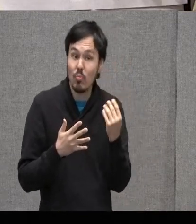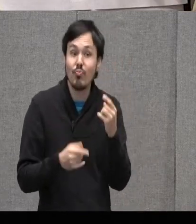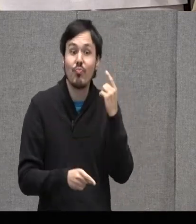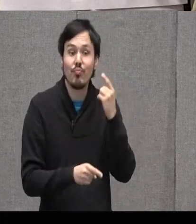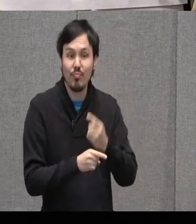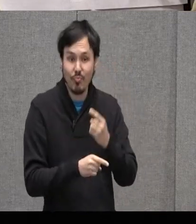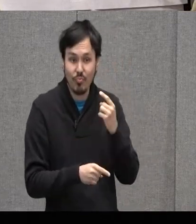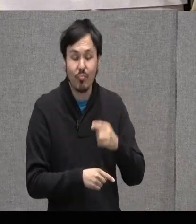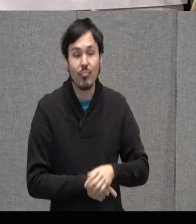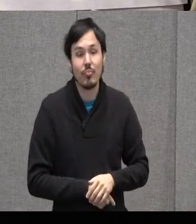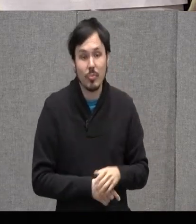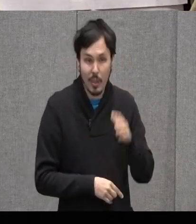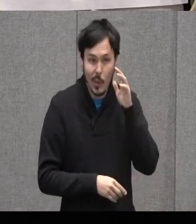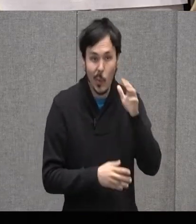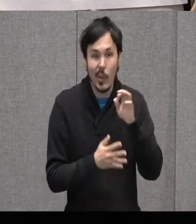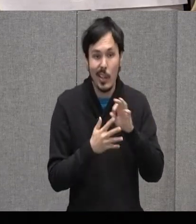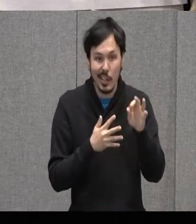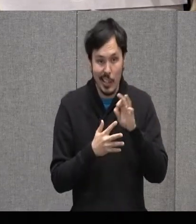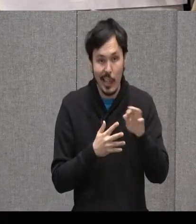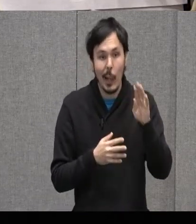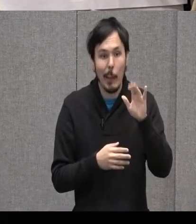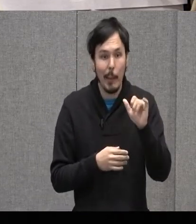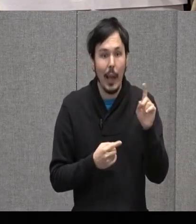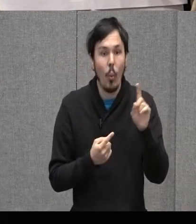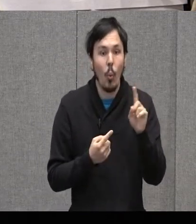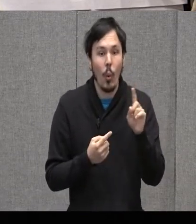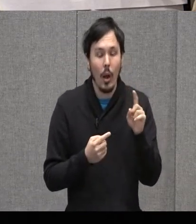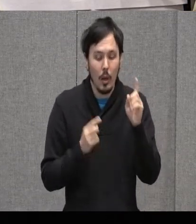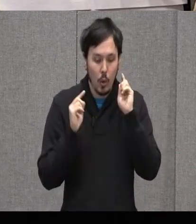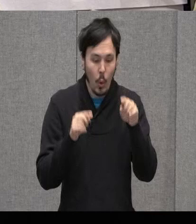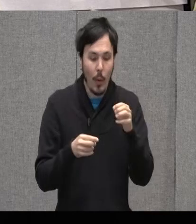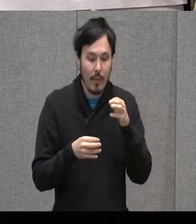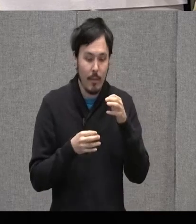but now we would have to count by ones going forward, right? 124, what's next?